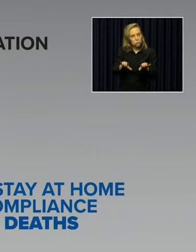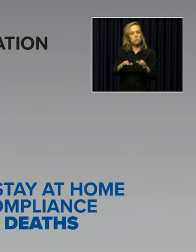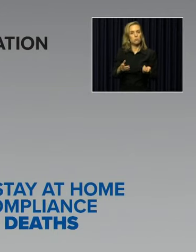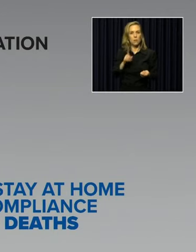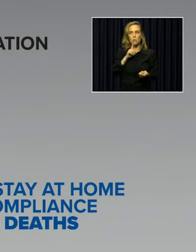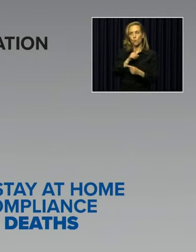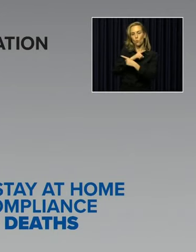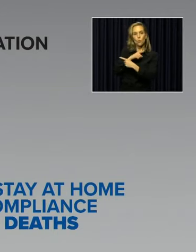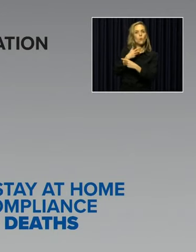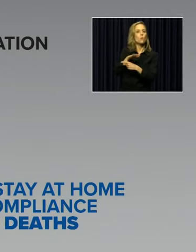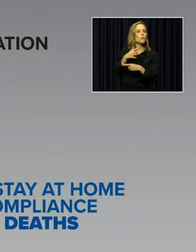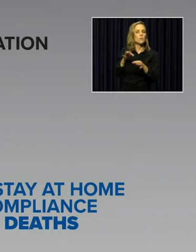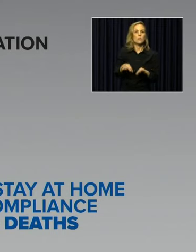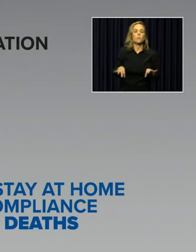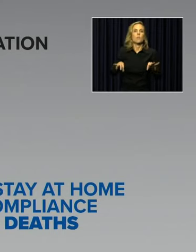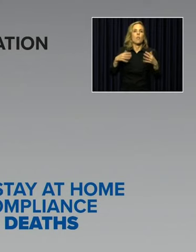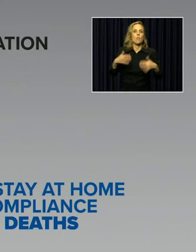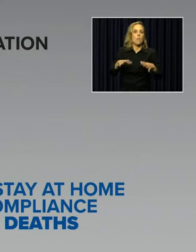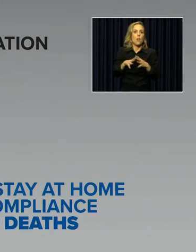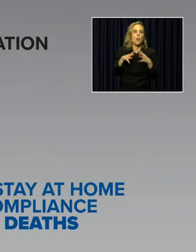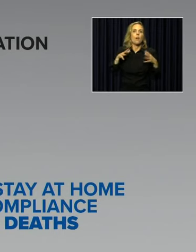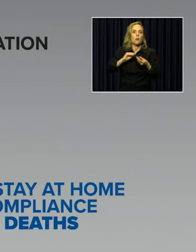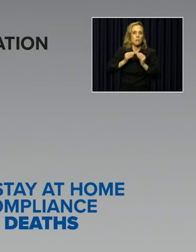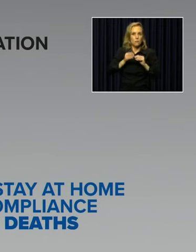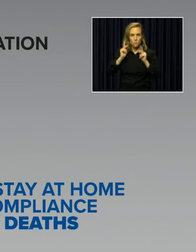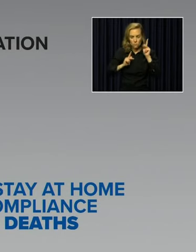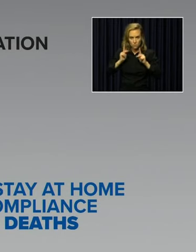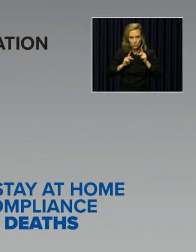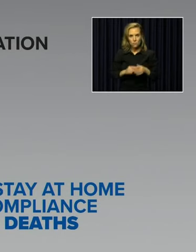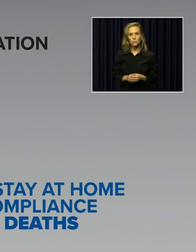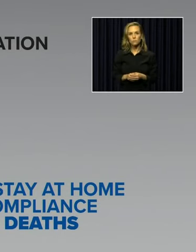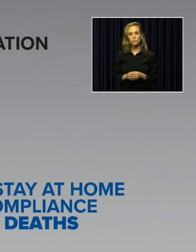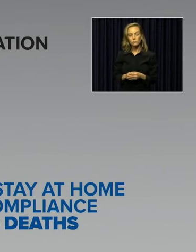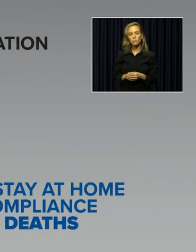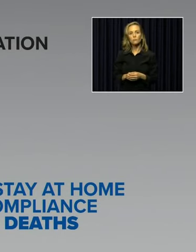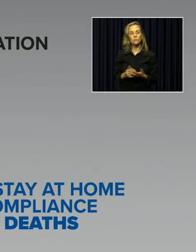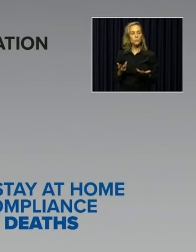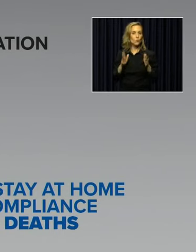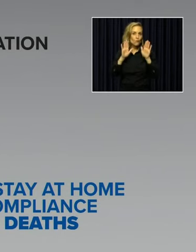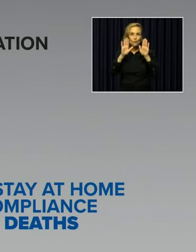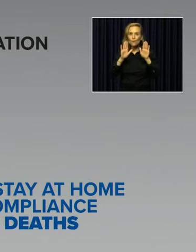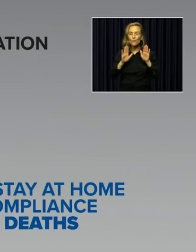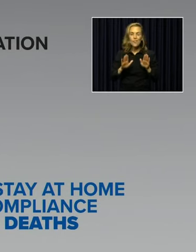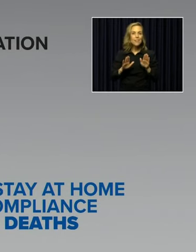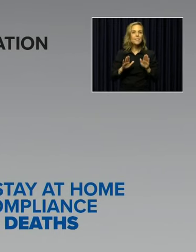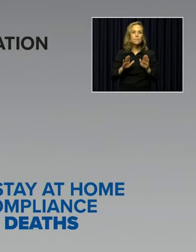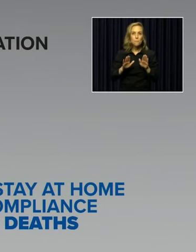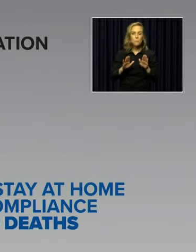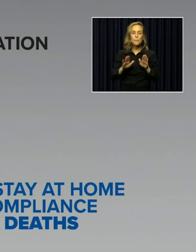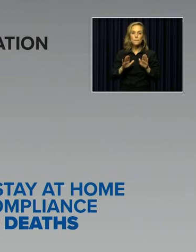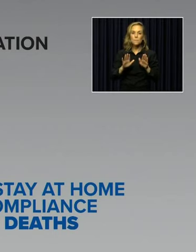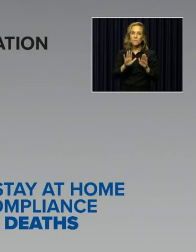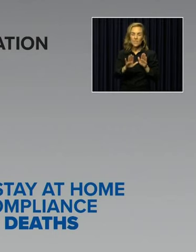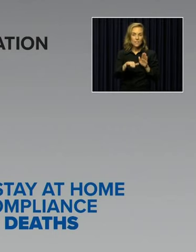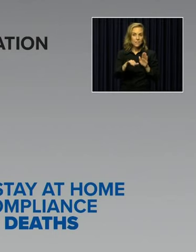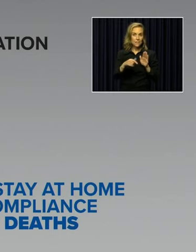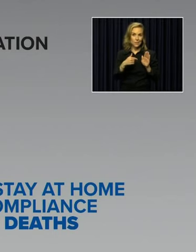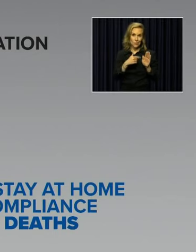THE THREE WAYS THAT WE DO EVERYTHING WE CAN ON THAT STRICT COMPLIANCE AND TO PROTECT AS